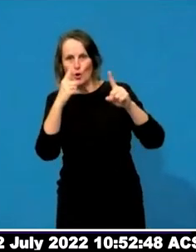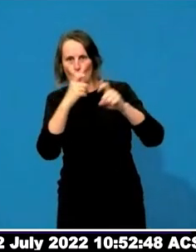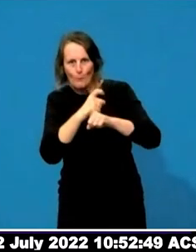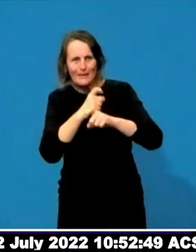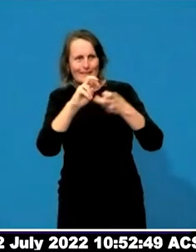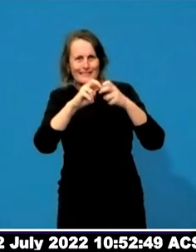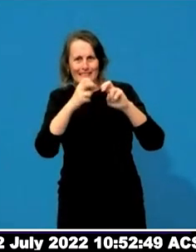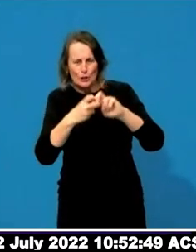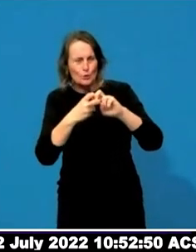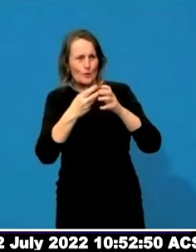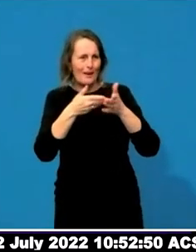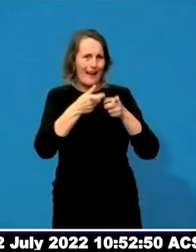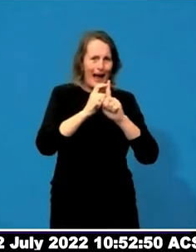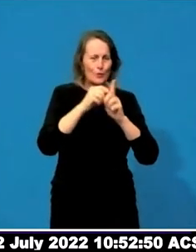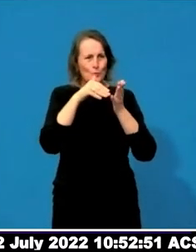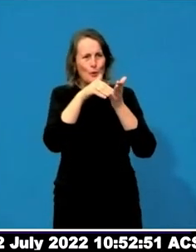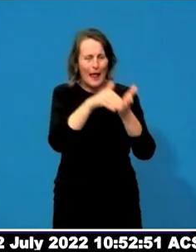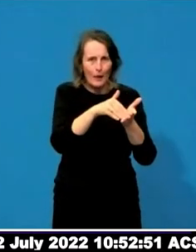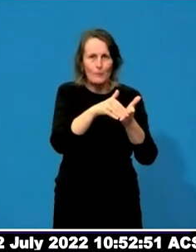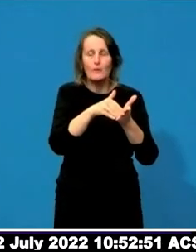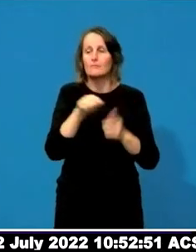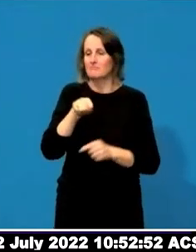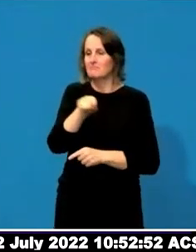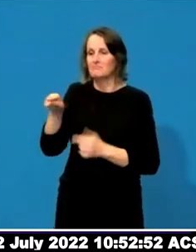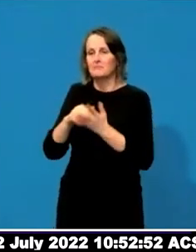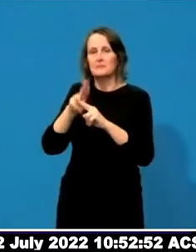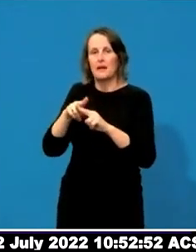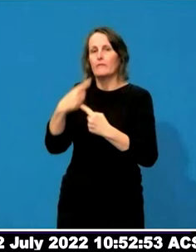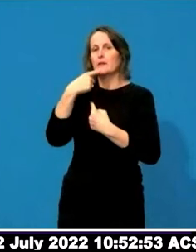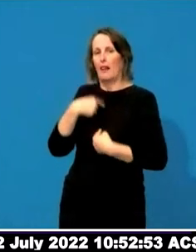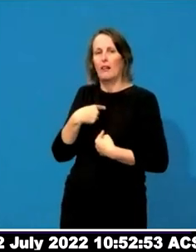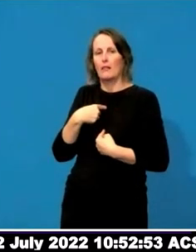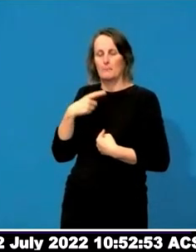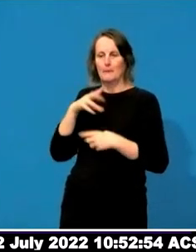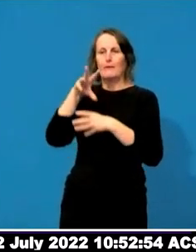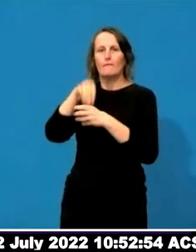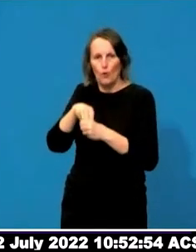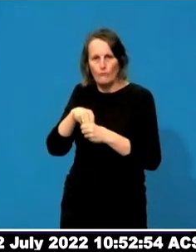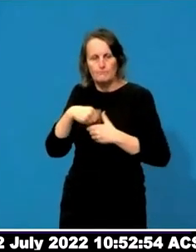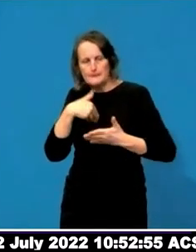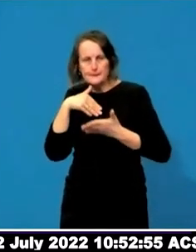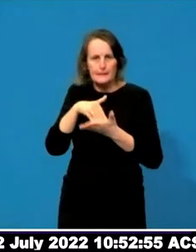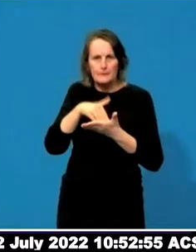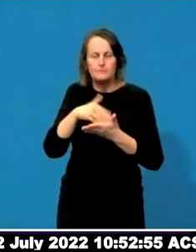I probably have been involved with personally. So even people with under a guardianship order,